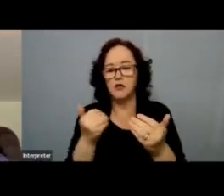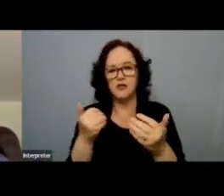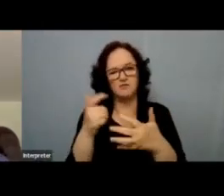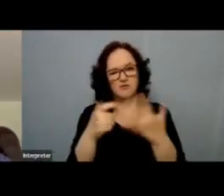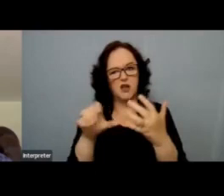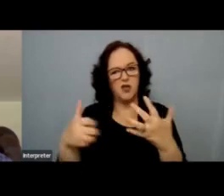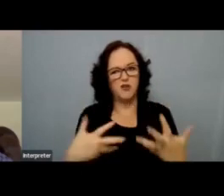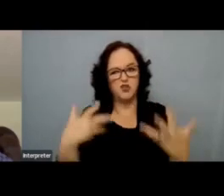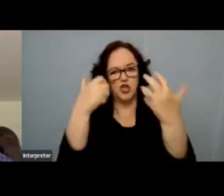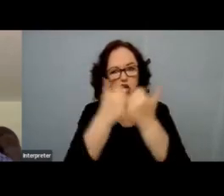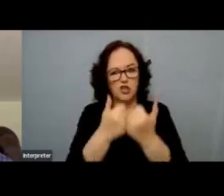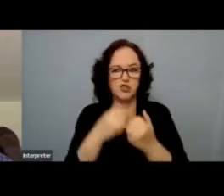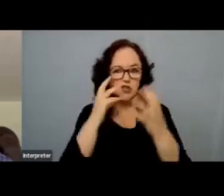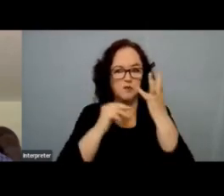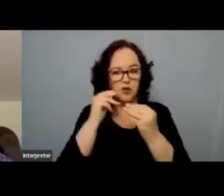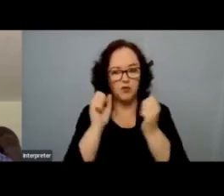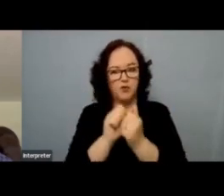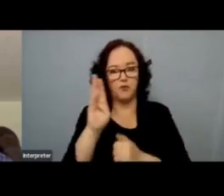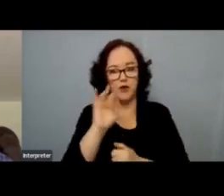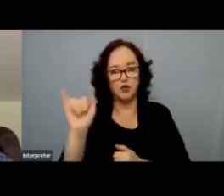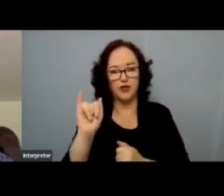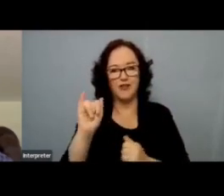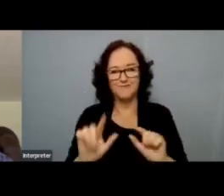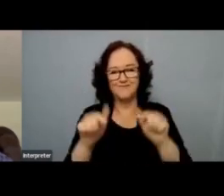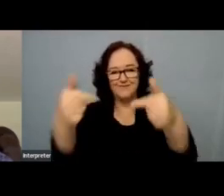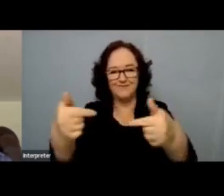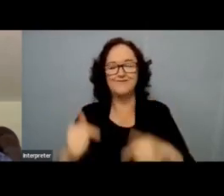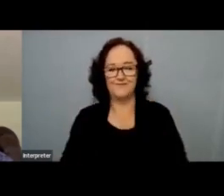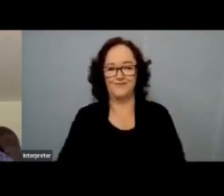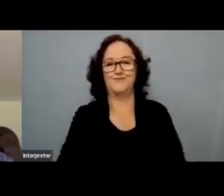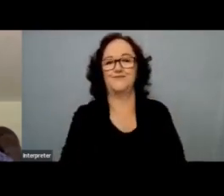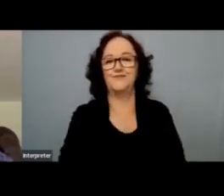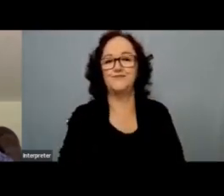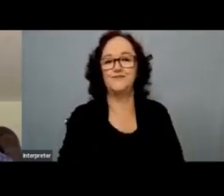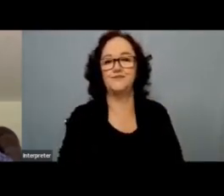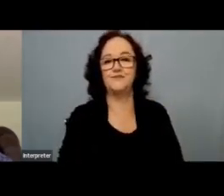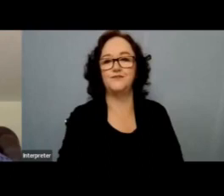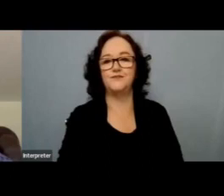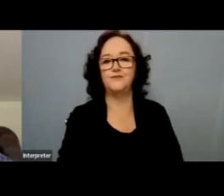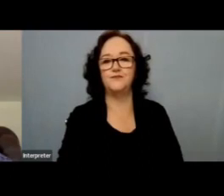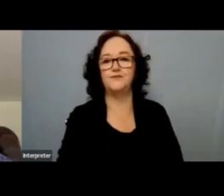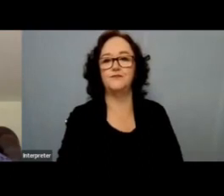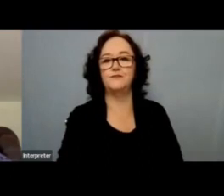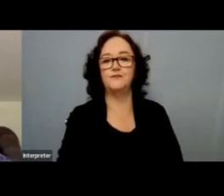experienced in brain injury. So these accommodations can improve the person's ability to